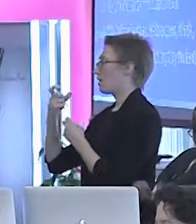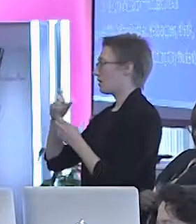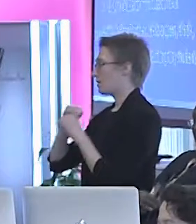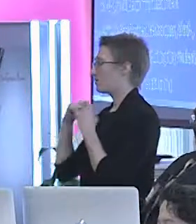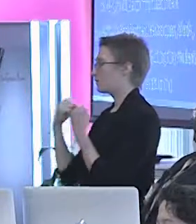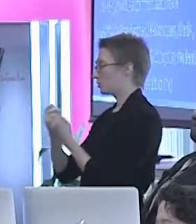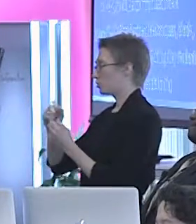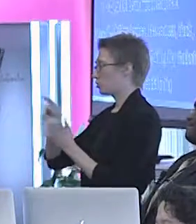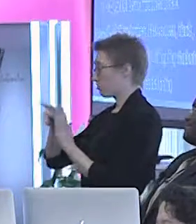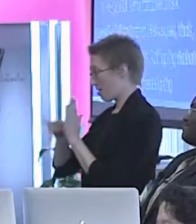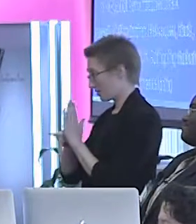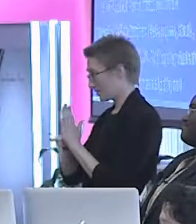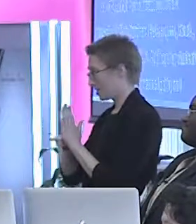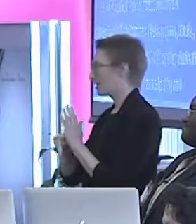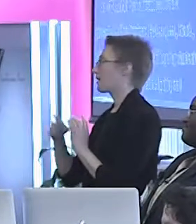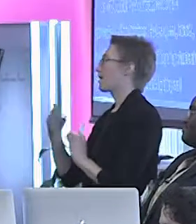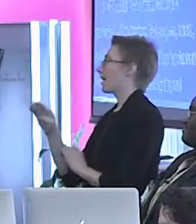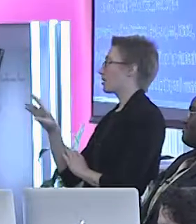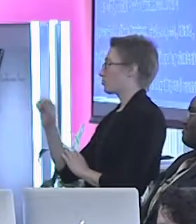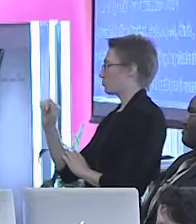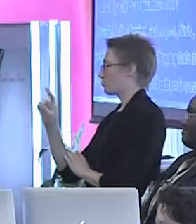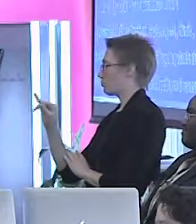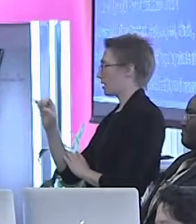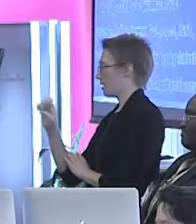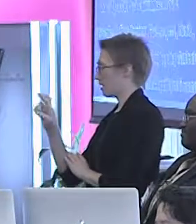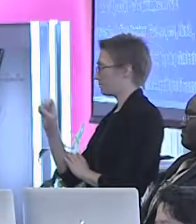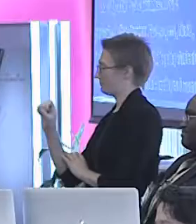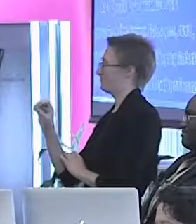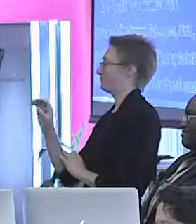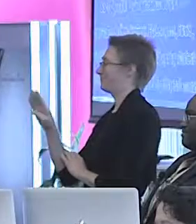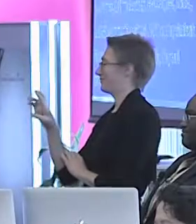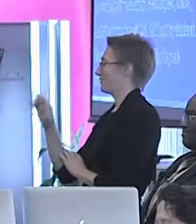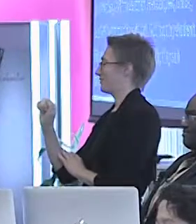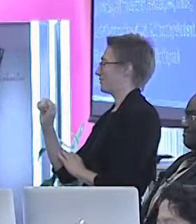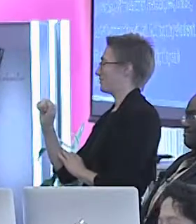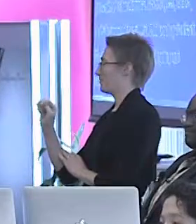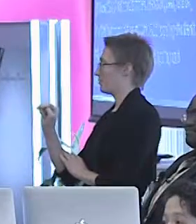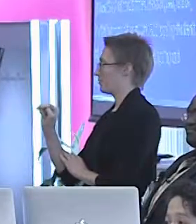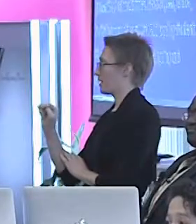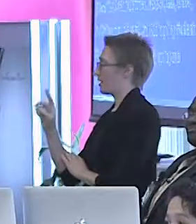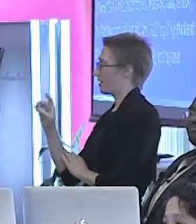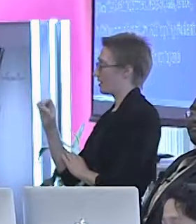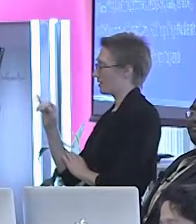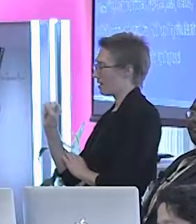and the Boston Community Coordinator for the Autistic Advocacy Network.